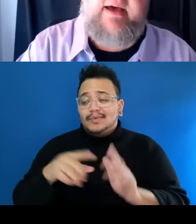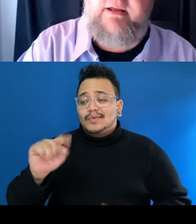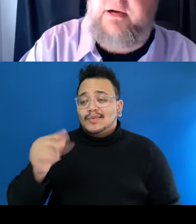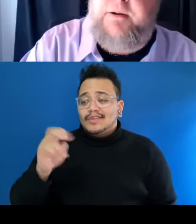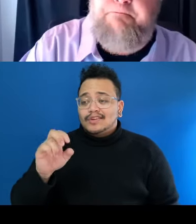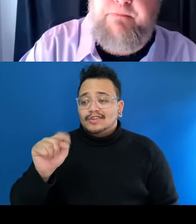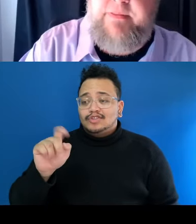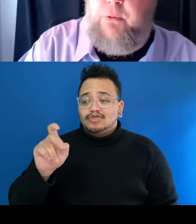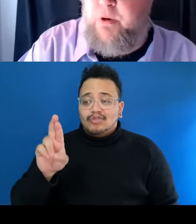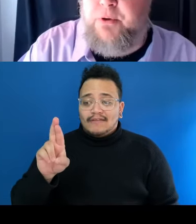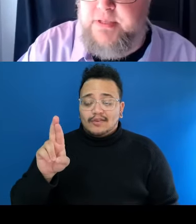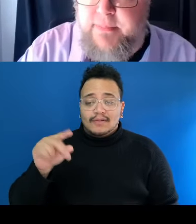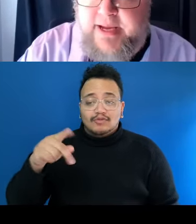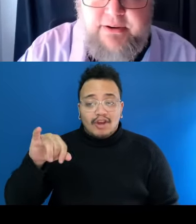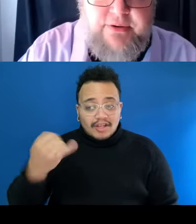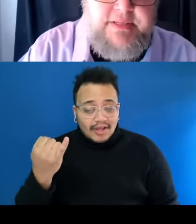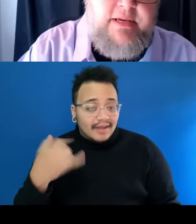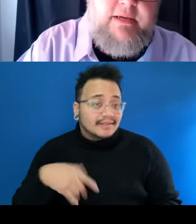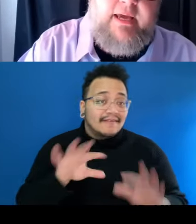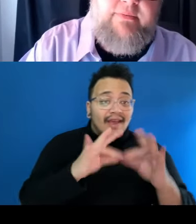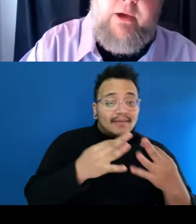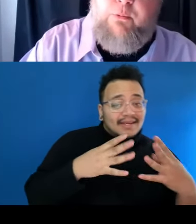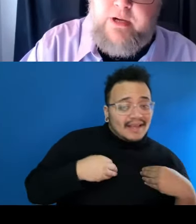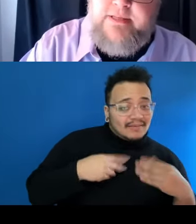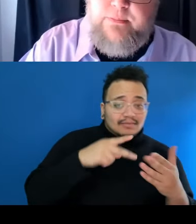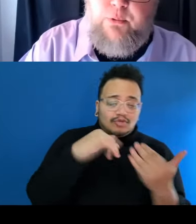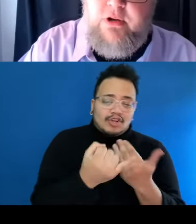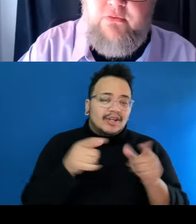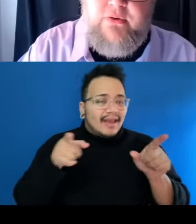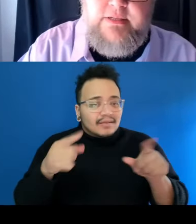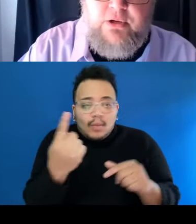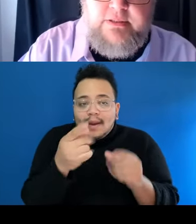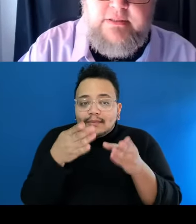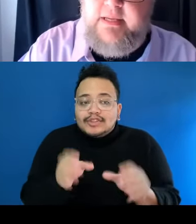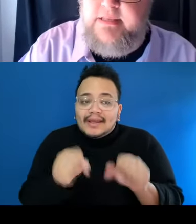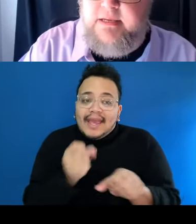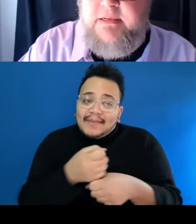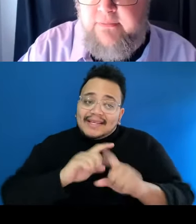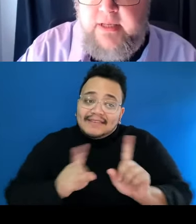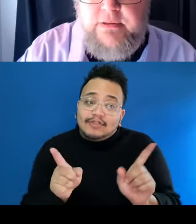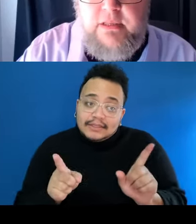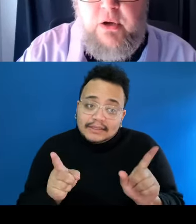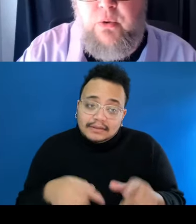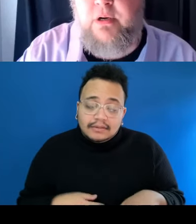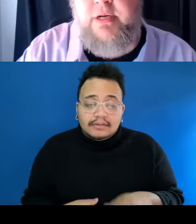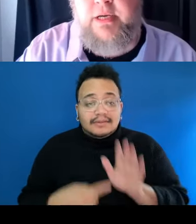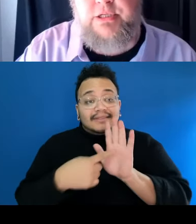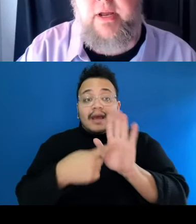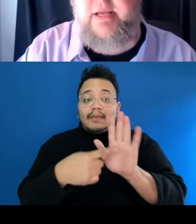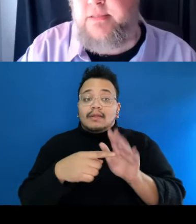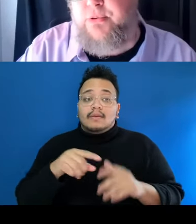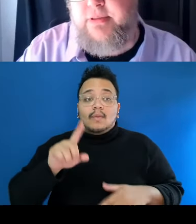that one person can make a difference. And that one supportive adult, can significantly lower trans youth